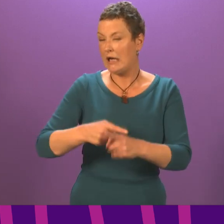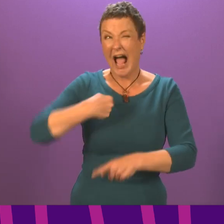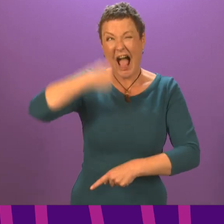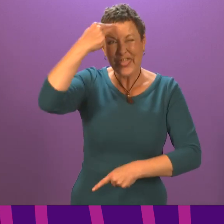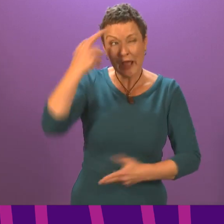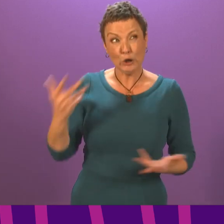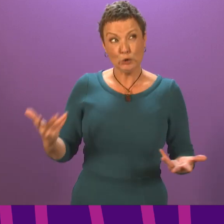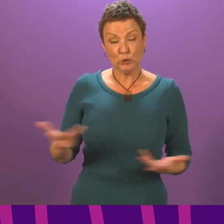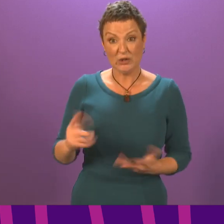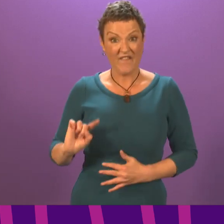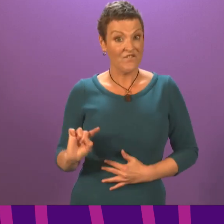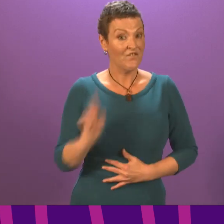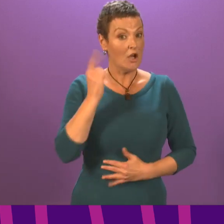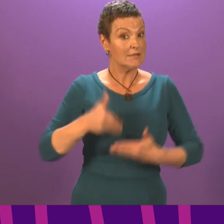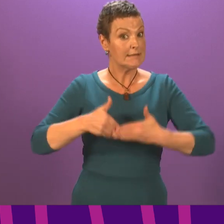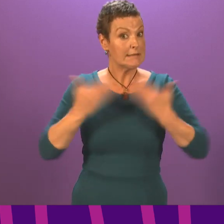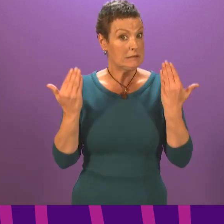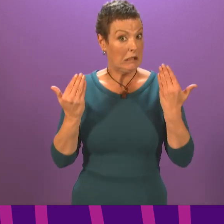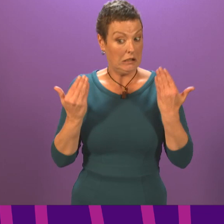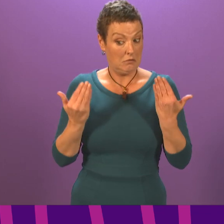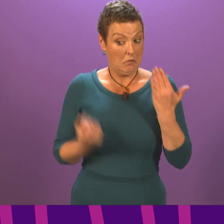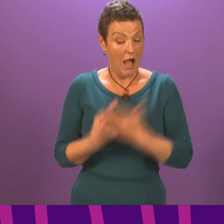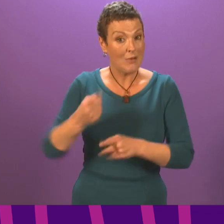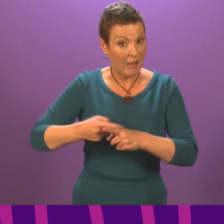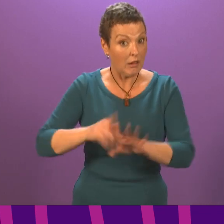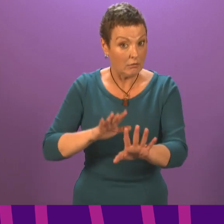of that work being done in England. Early reports that I have seen today suggest that